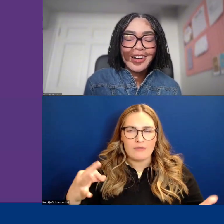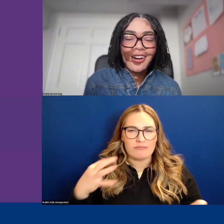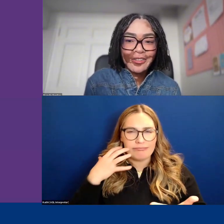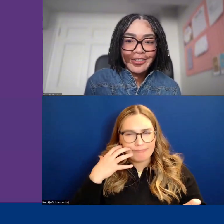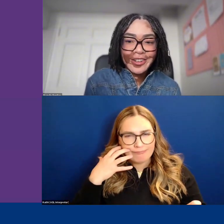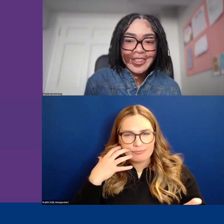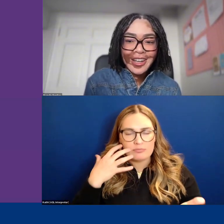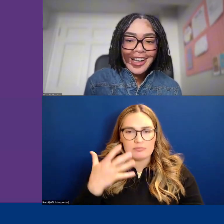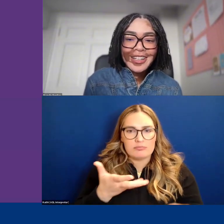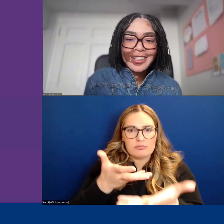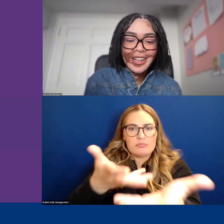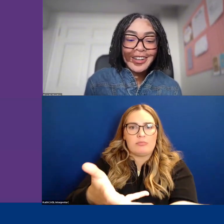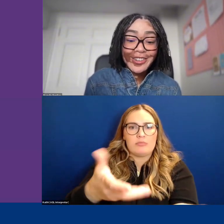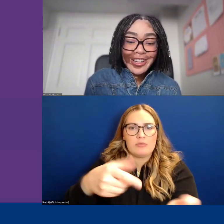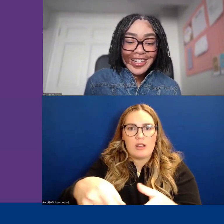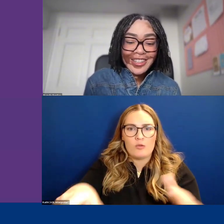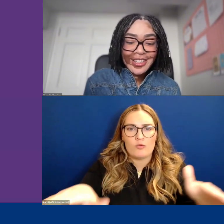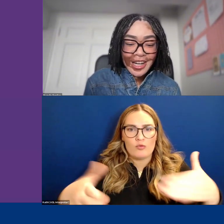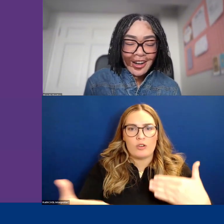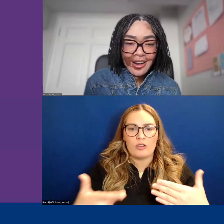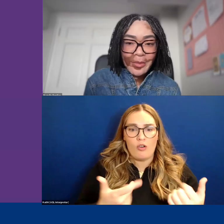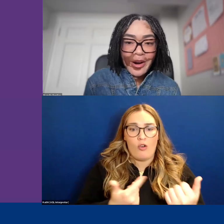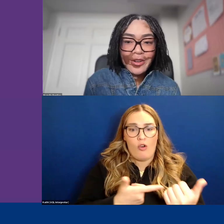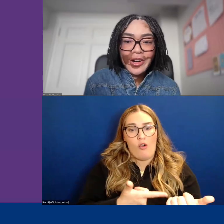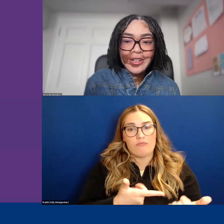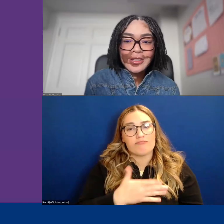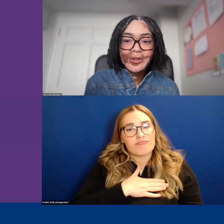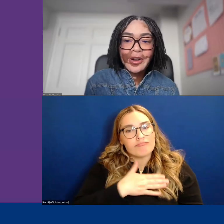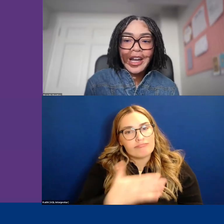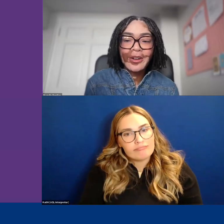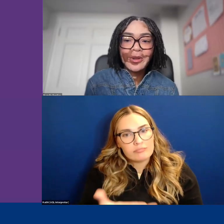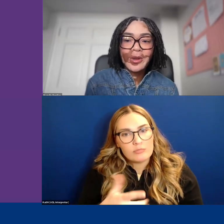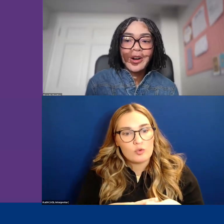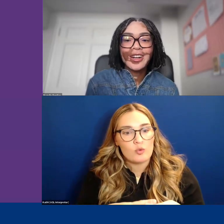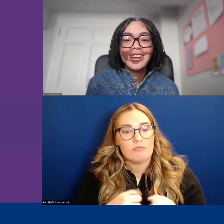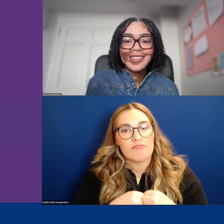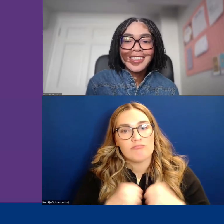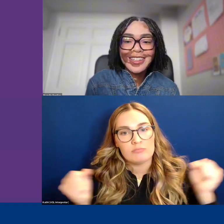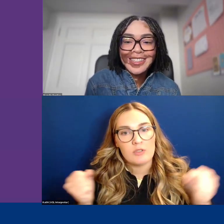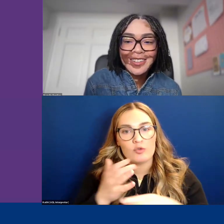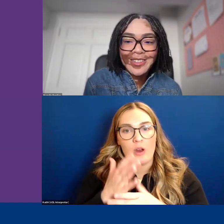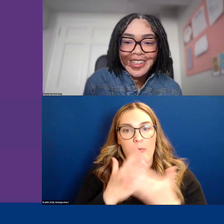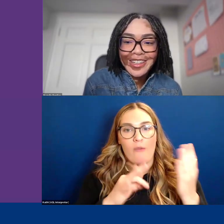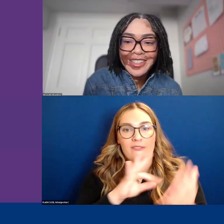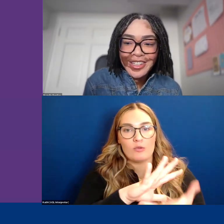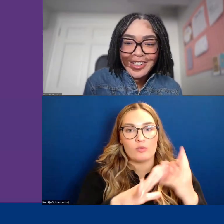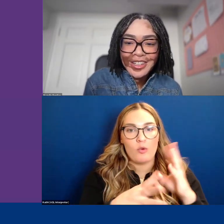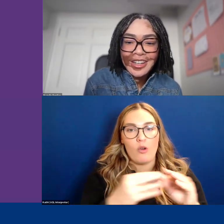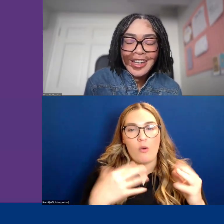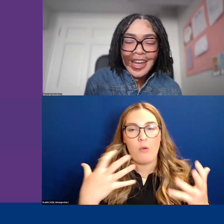offered to and agreed to share a part of her story and I really want us to listen with intention and